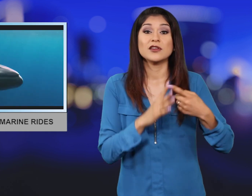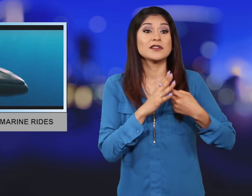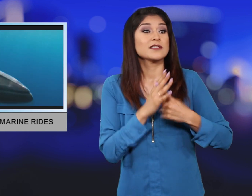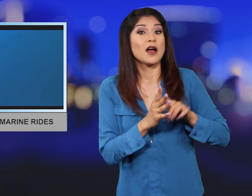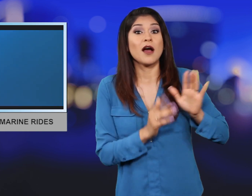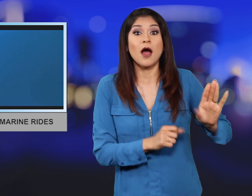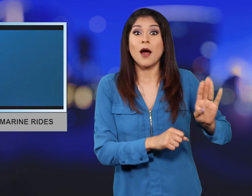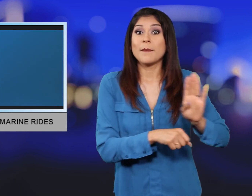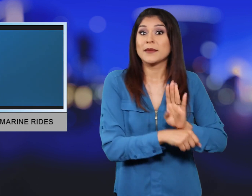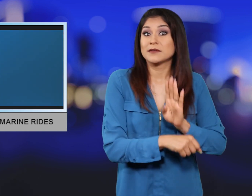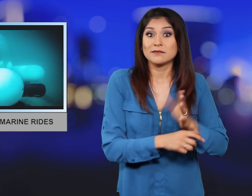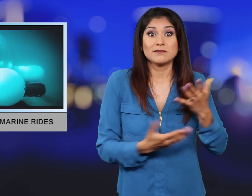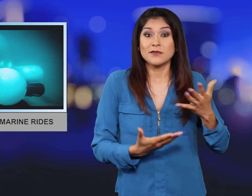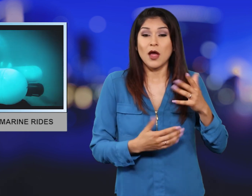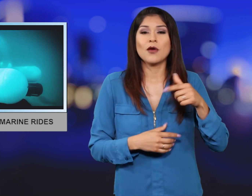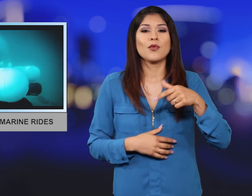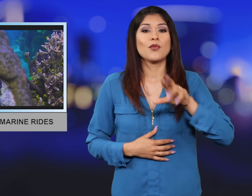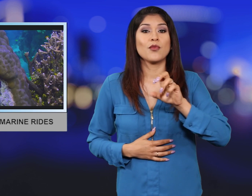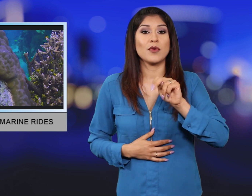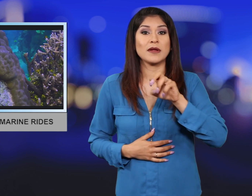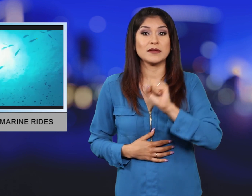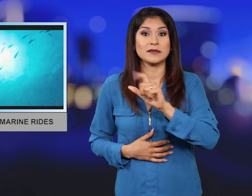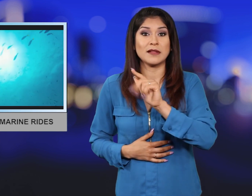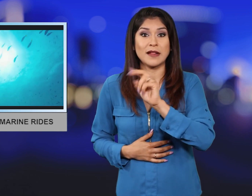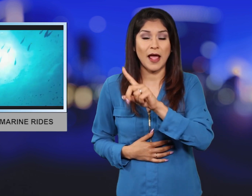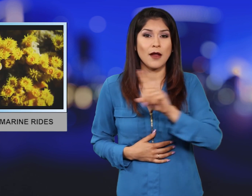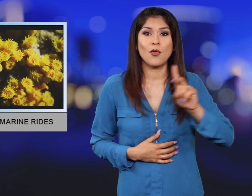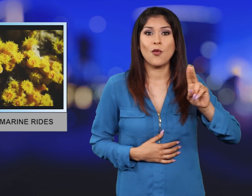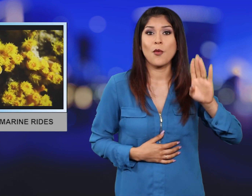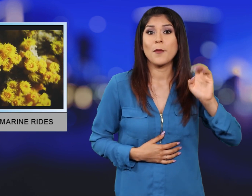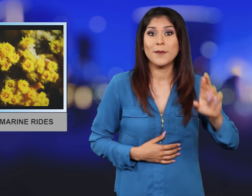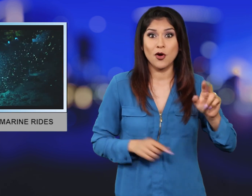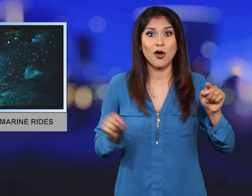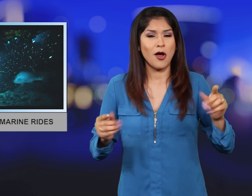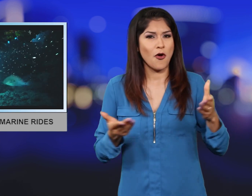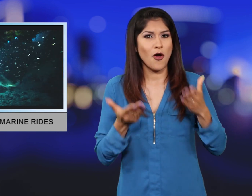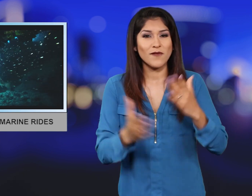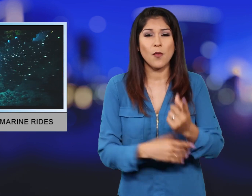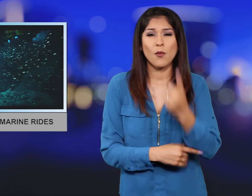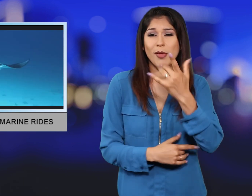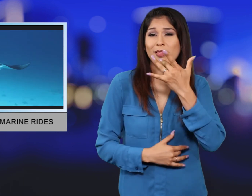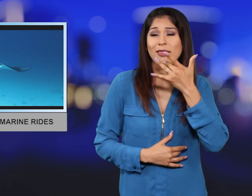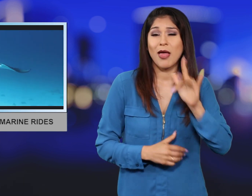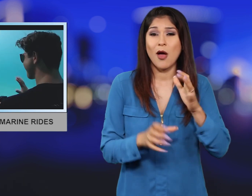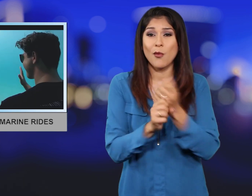But to mark the launch, Queensland and Uber are offering the ride to one lucky winner